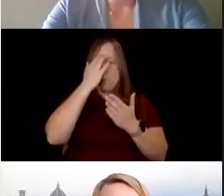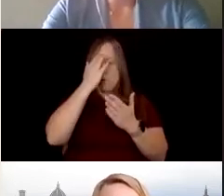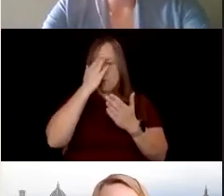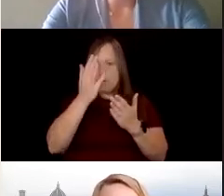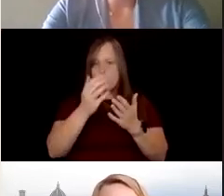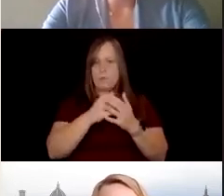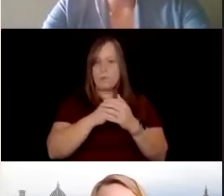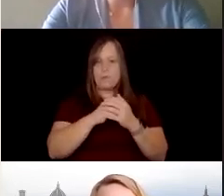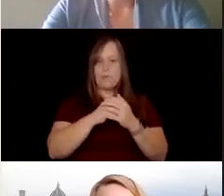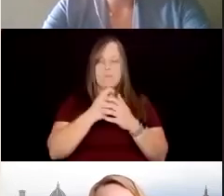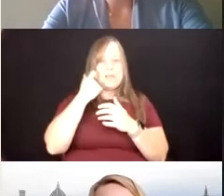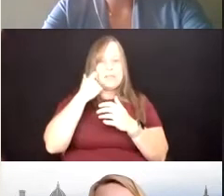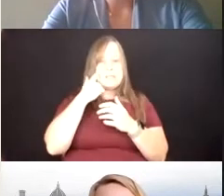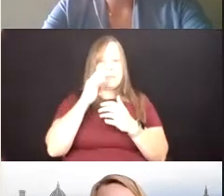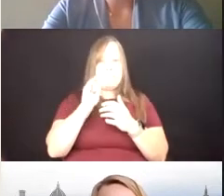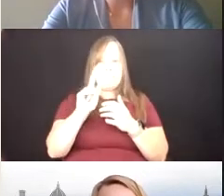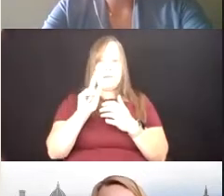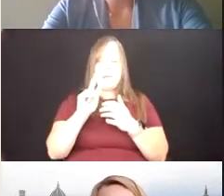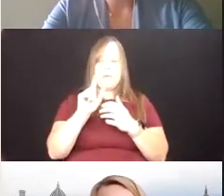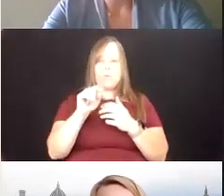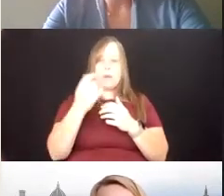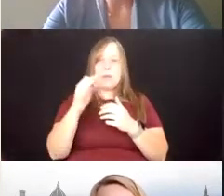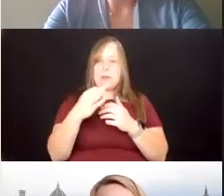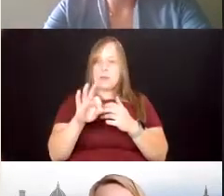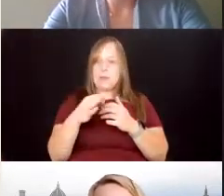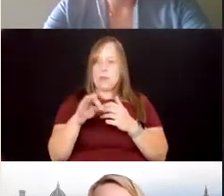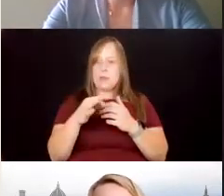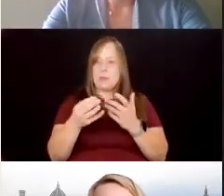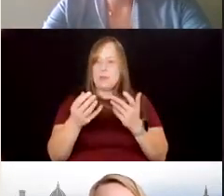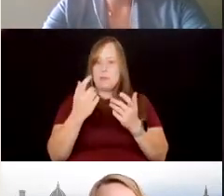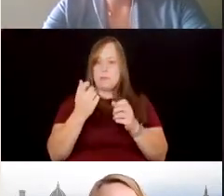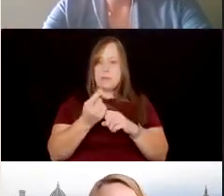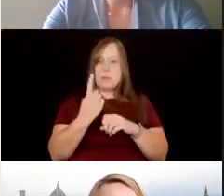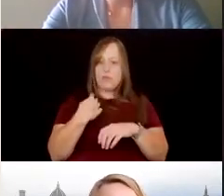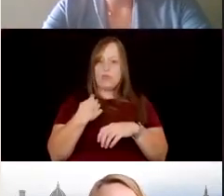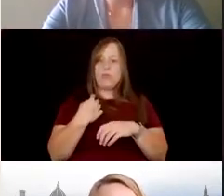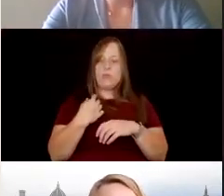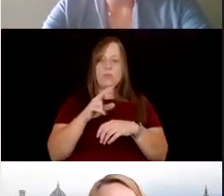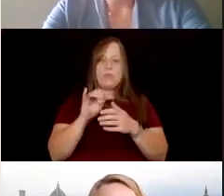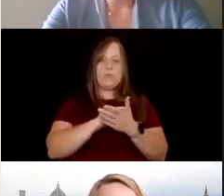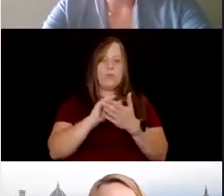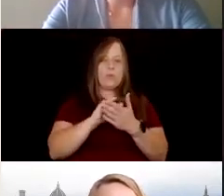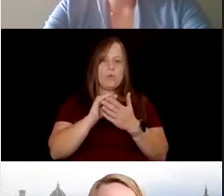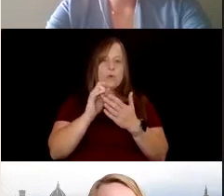It's a very recent bill. It was passed in 2019, and just took effect last year. It's the New York State Restoration of Honor Act.